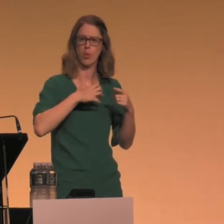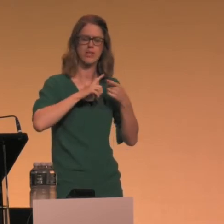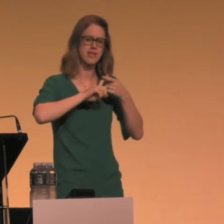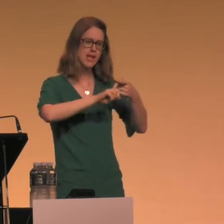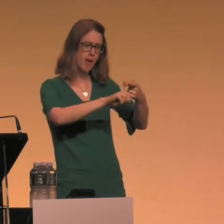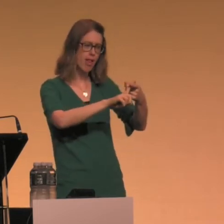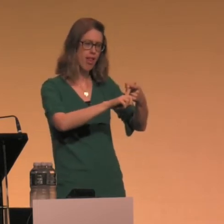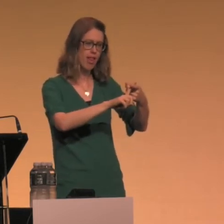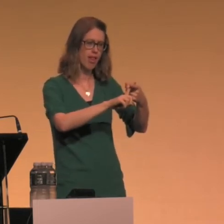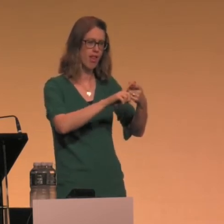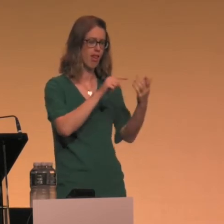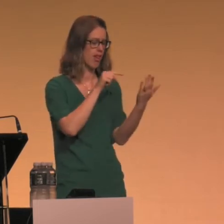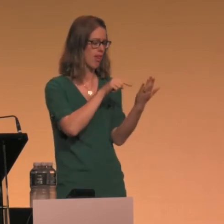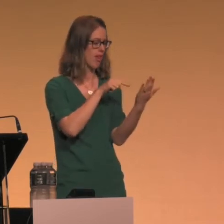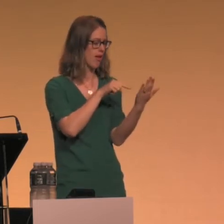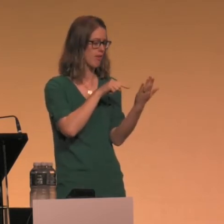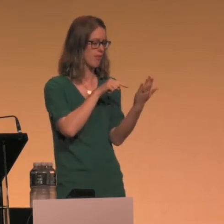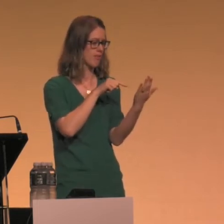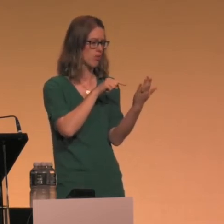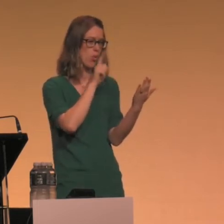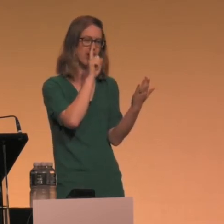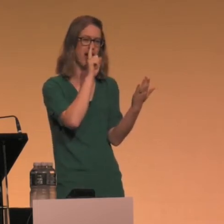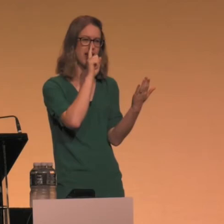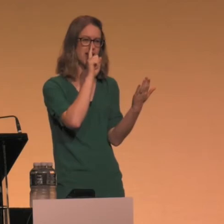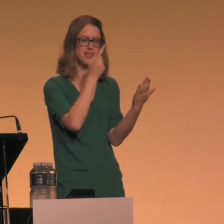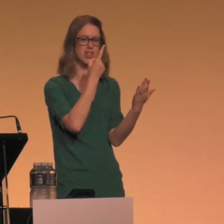we cannot do that by changing only one part of it.